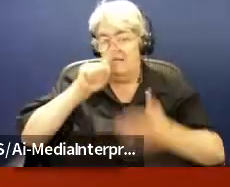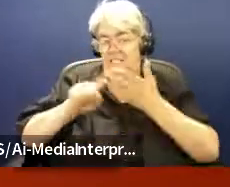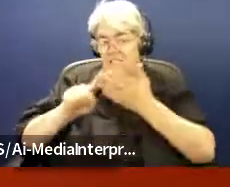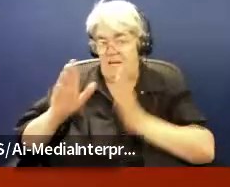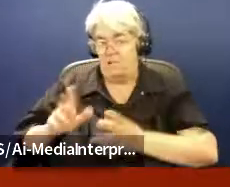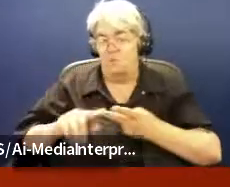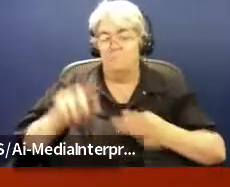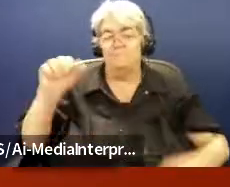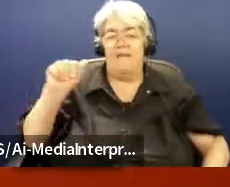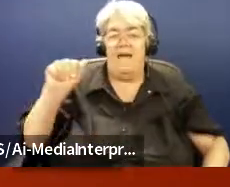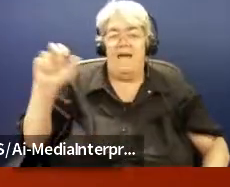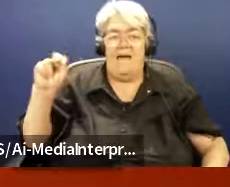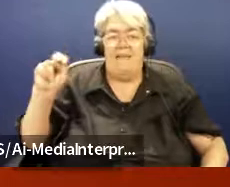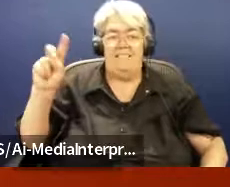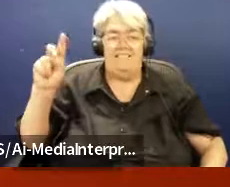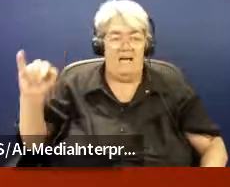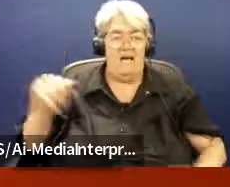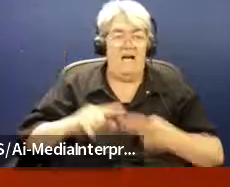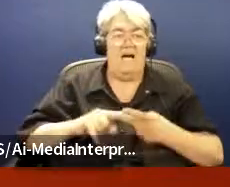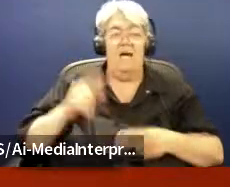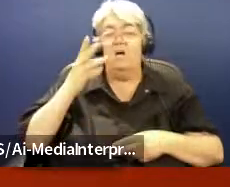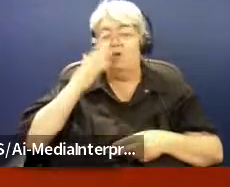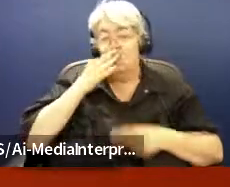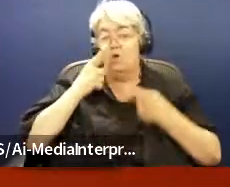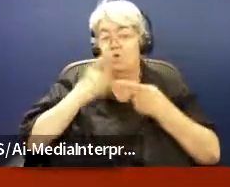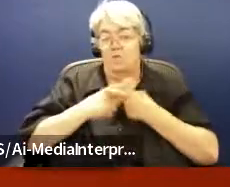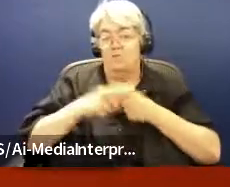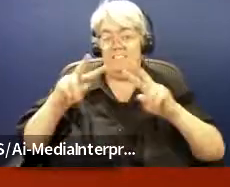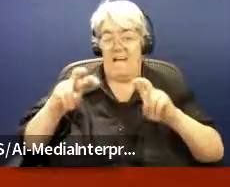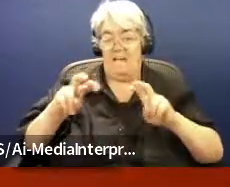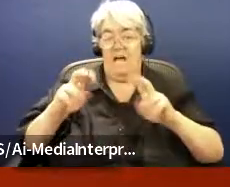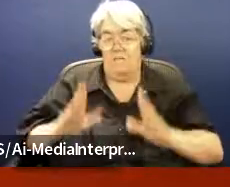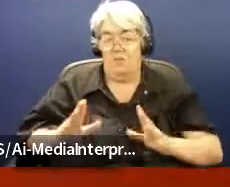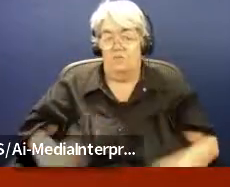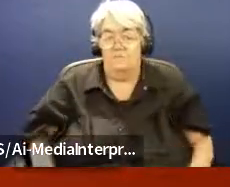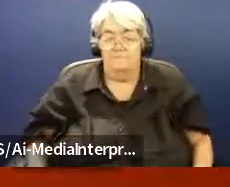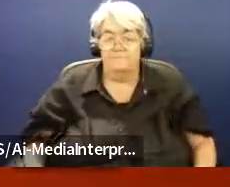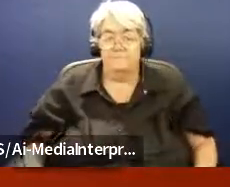Manual testing tools. You have examples of some tools that we will get into today. We have